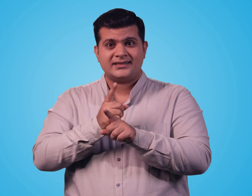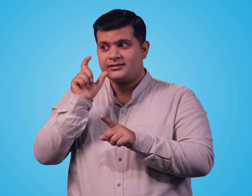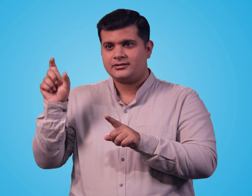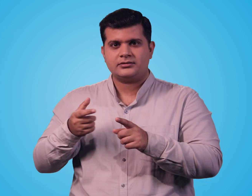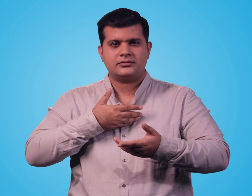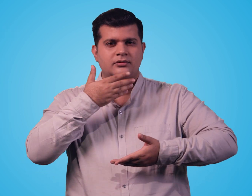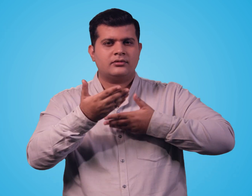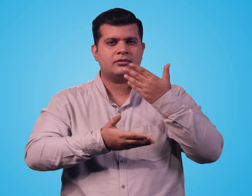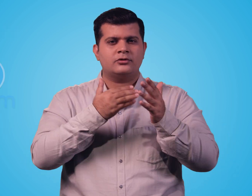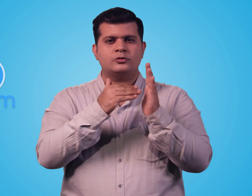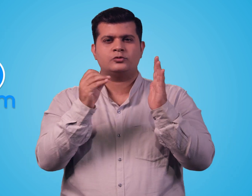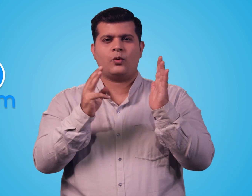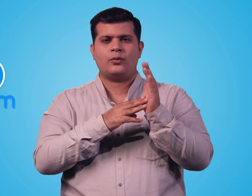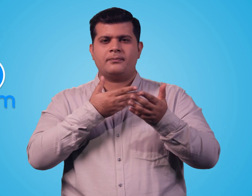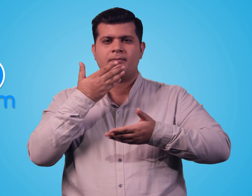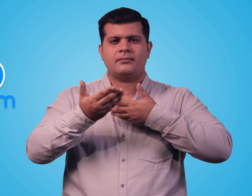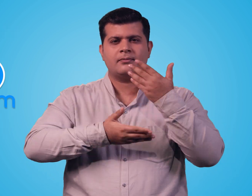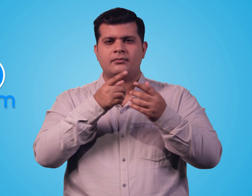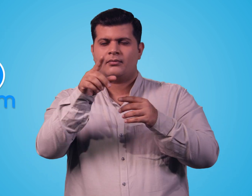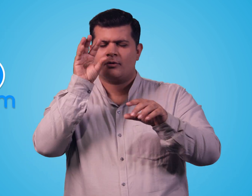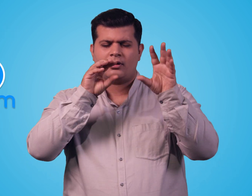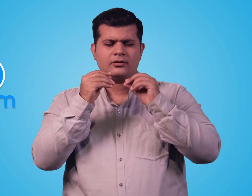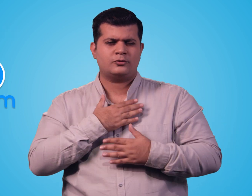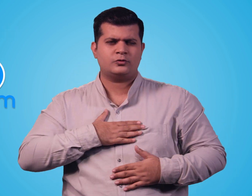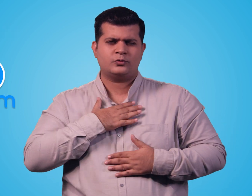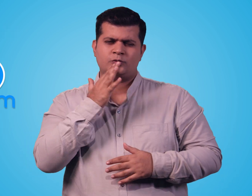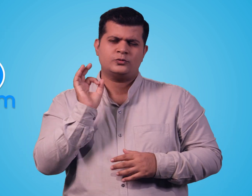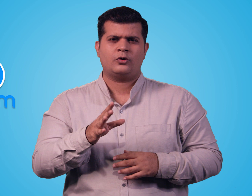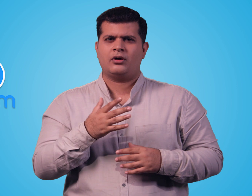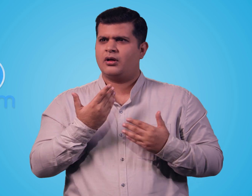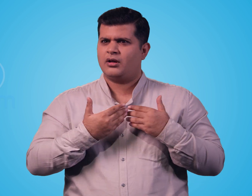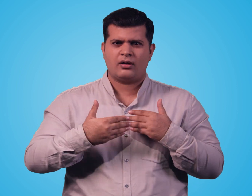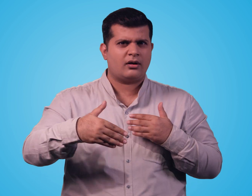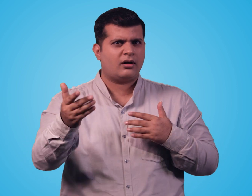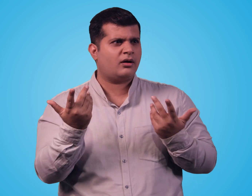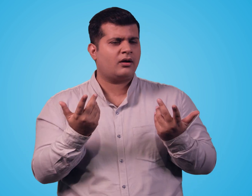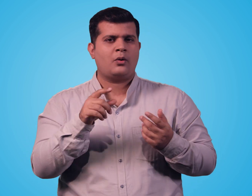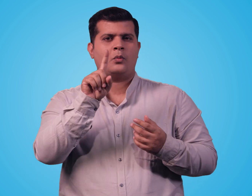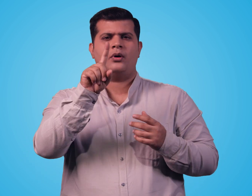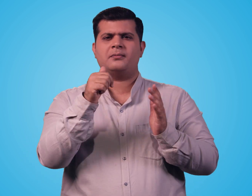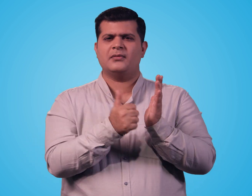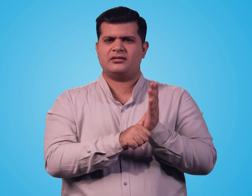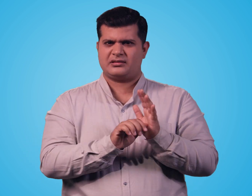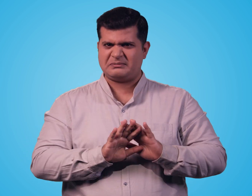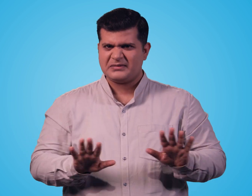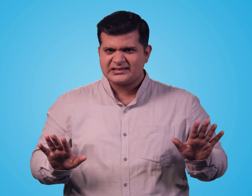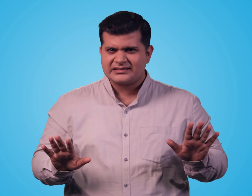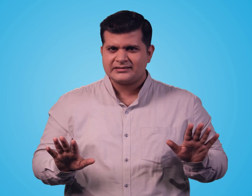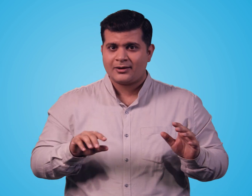The teacher will teach on Zoom and you will surely enjoy the clases! It is just a one month course.